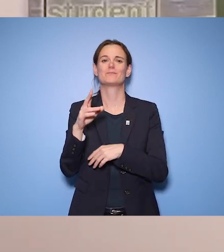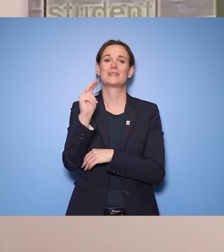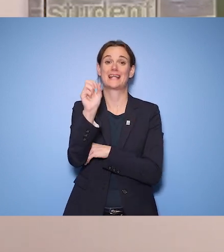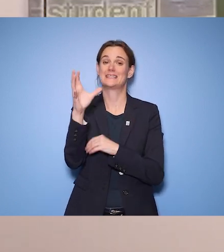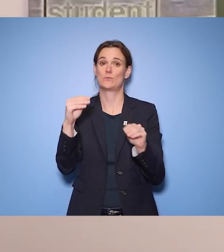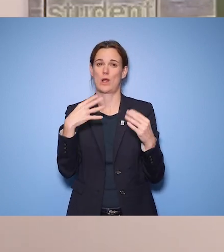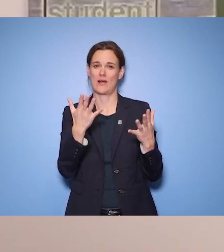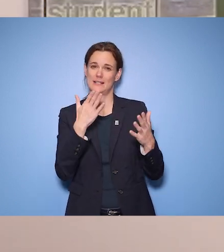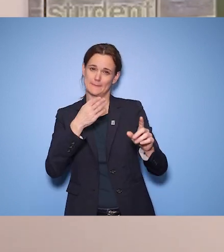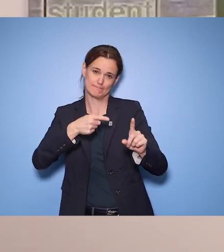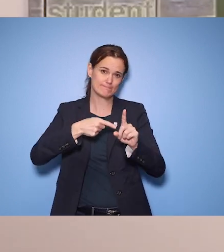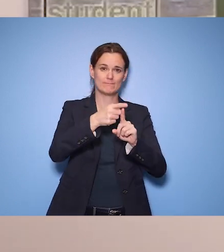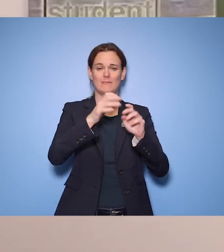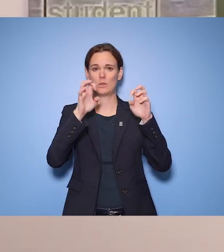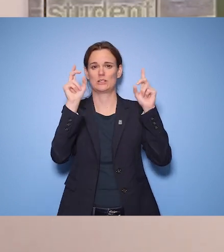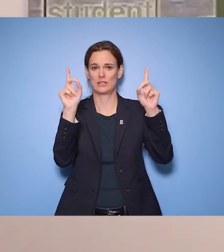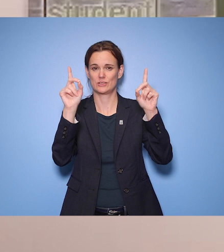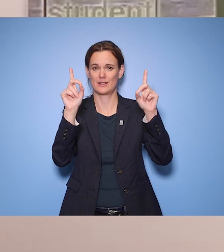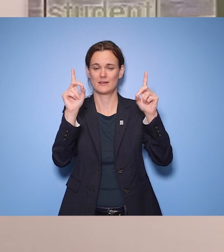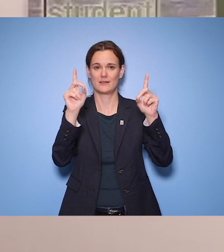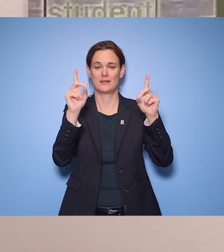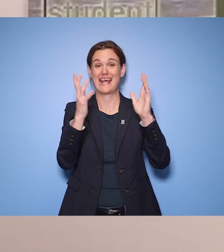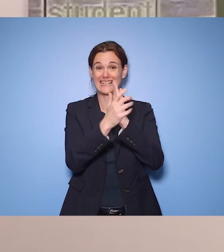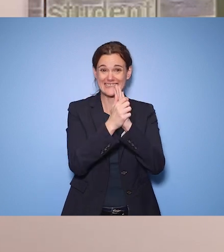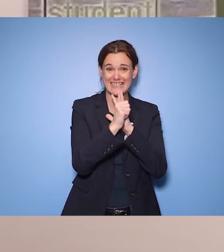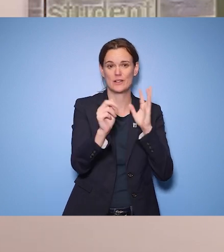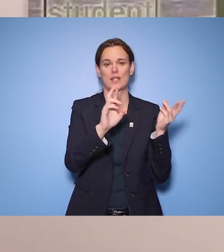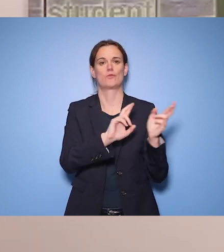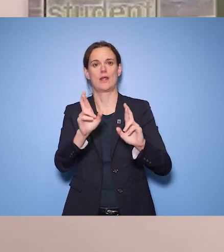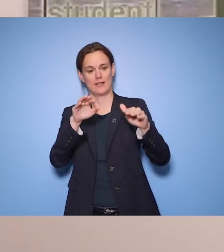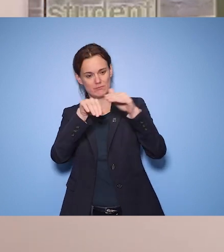education. They also offer you all the tools you need to enter the workforce prepared. And